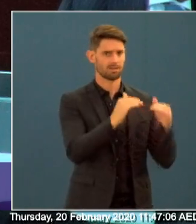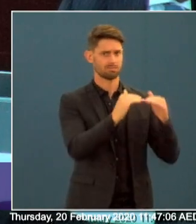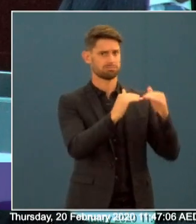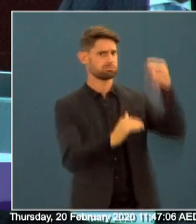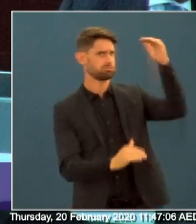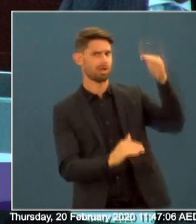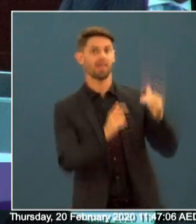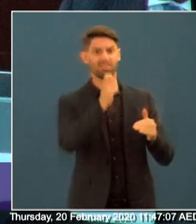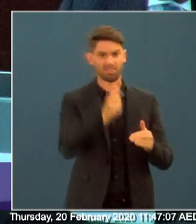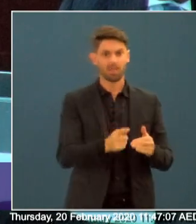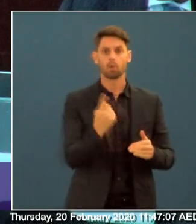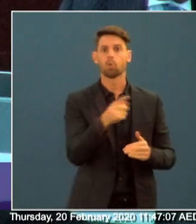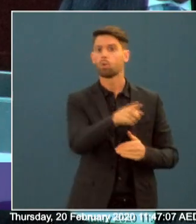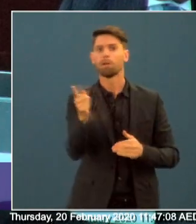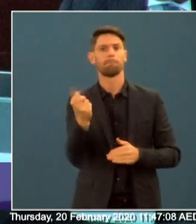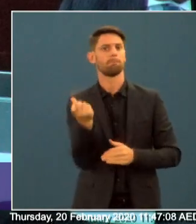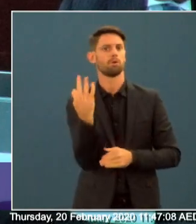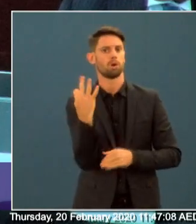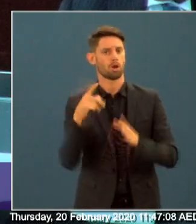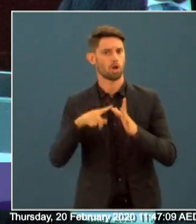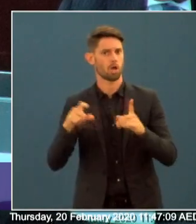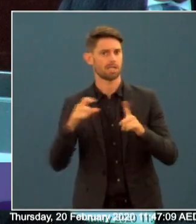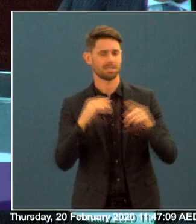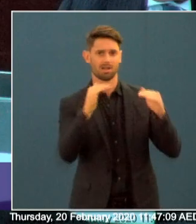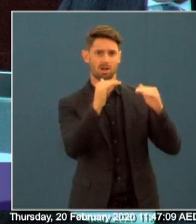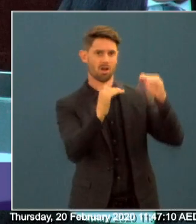the general population, and best estimates for common disorders,